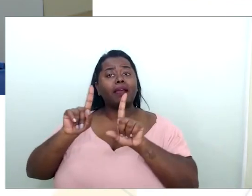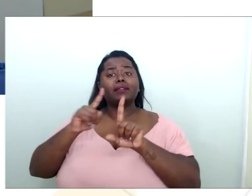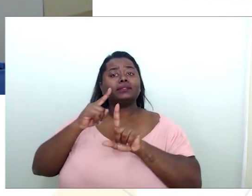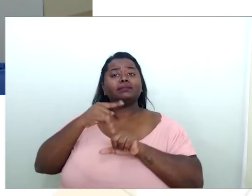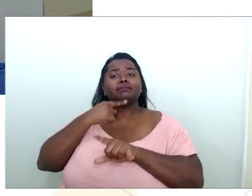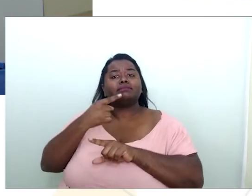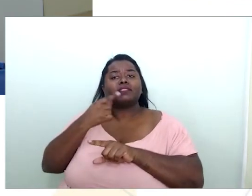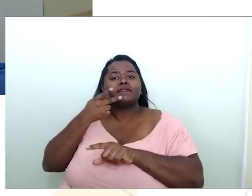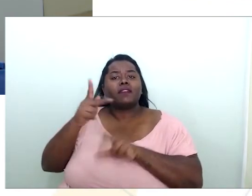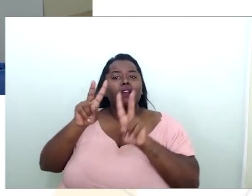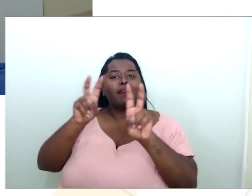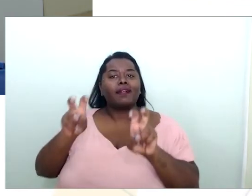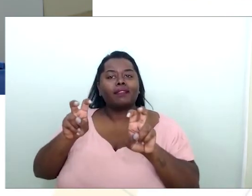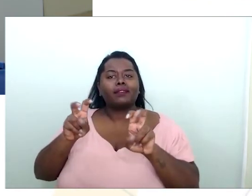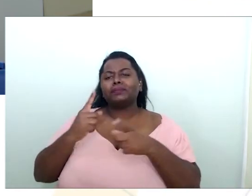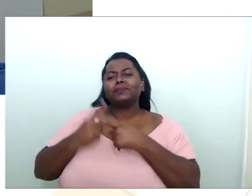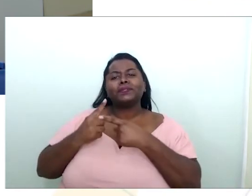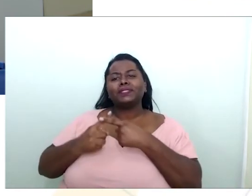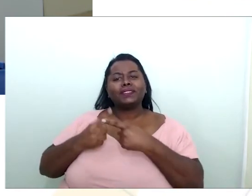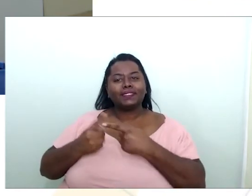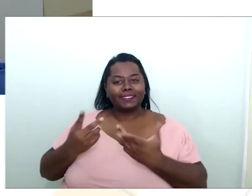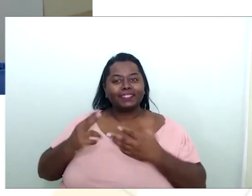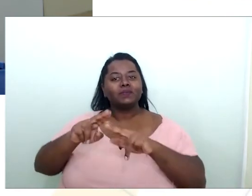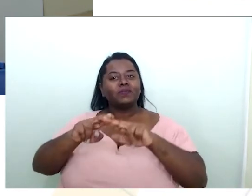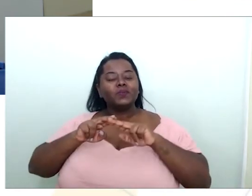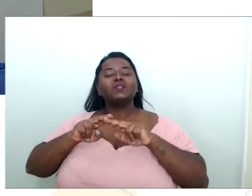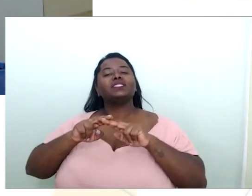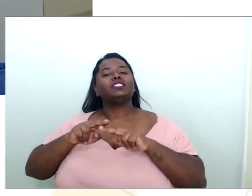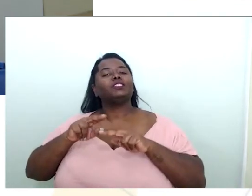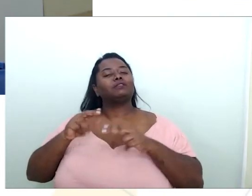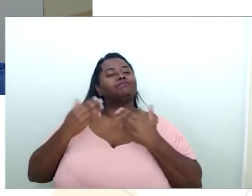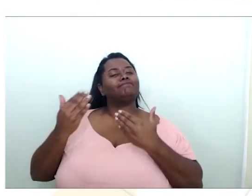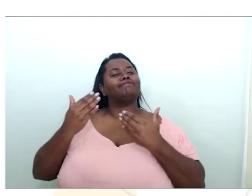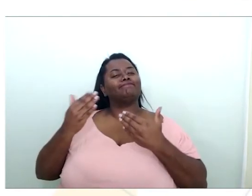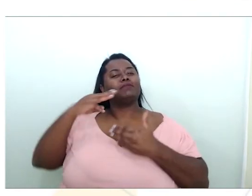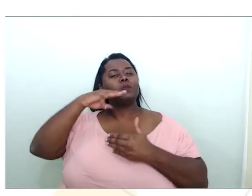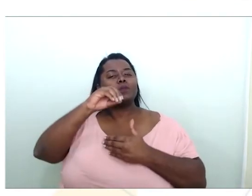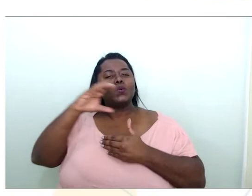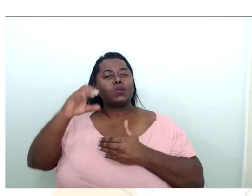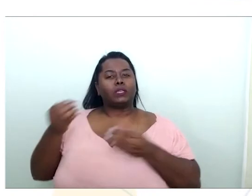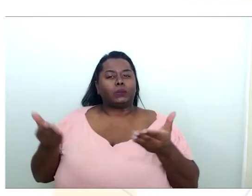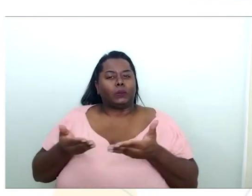question that I'm asking are contemporary MOOC defensible? one could